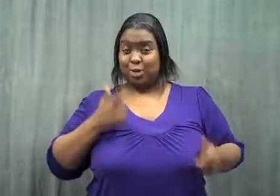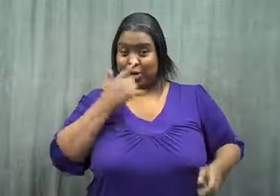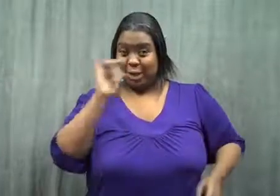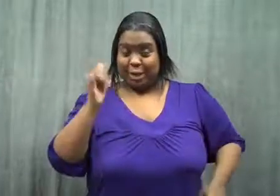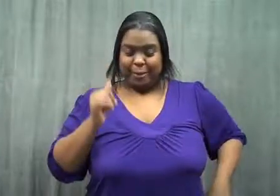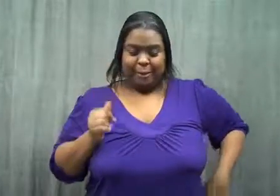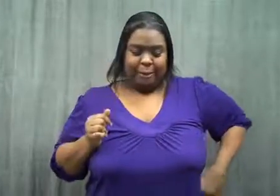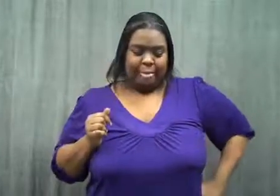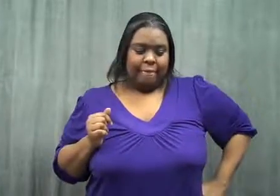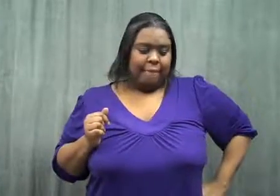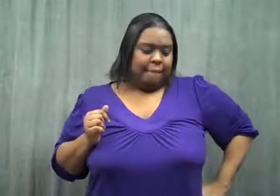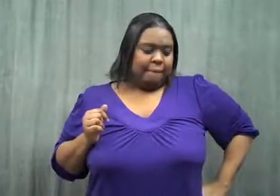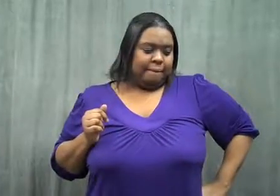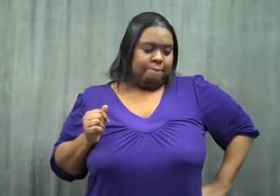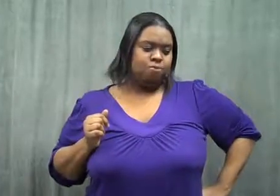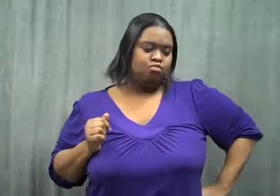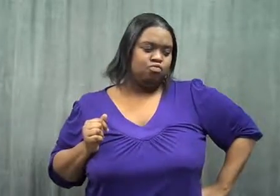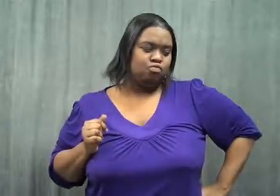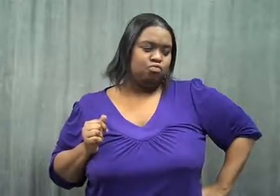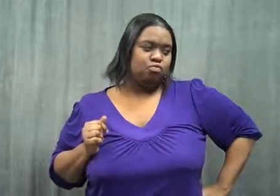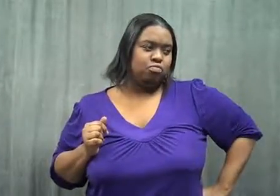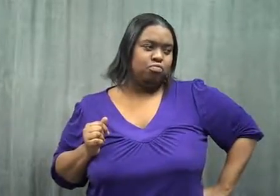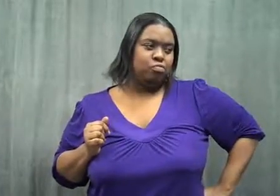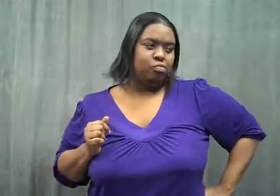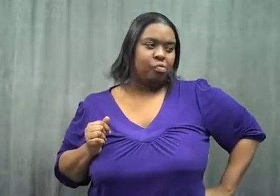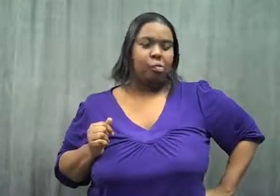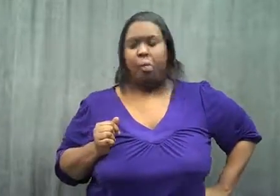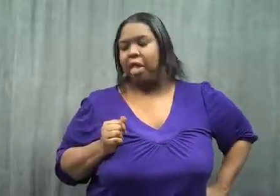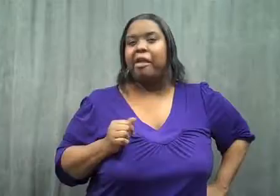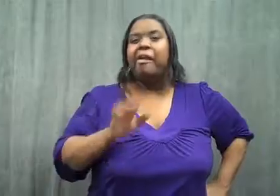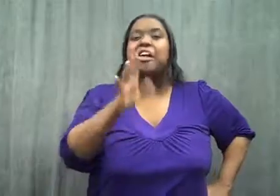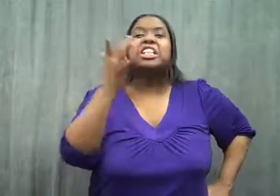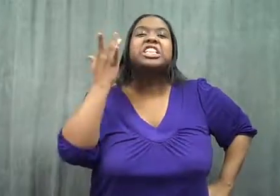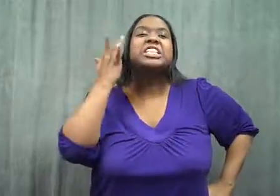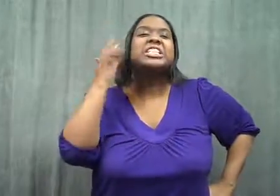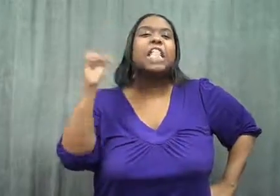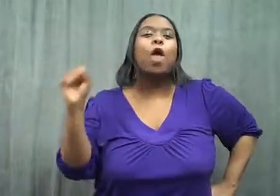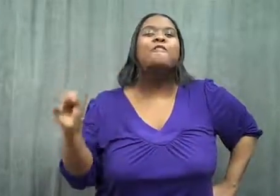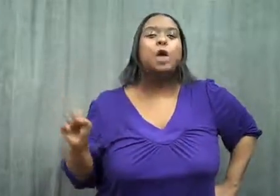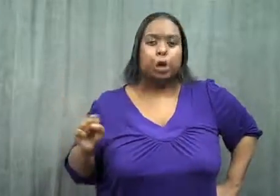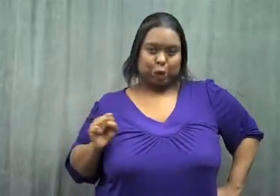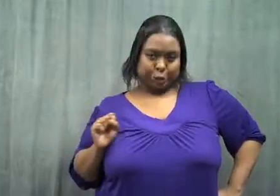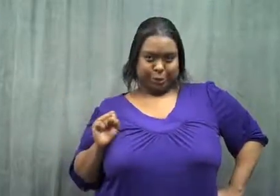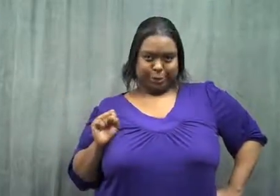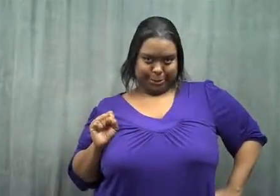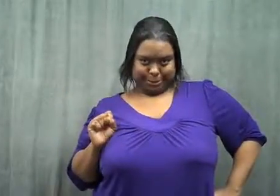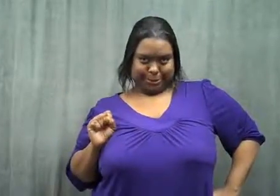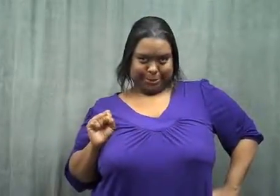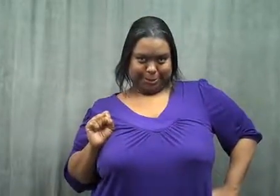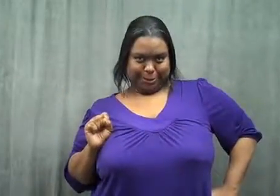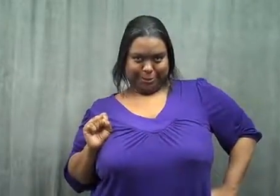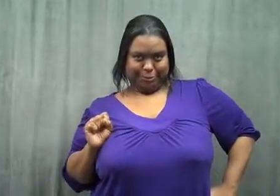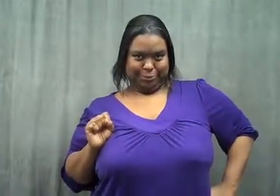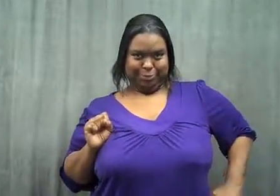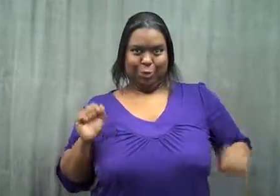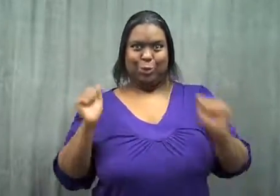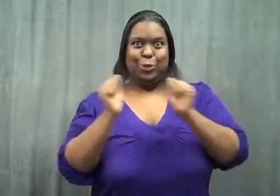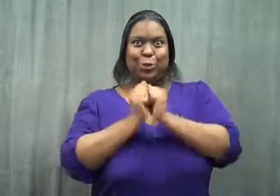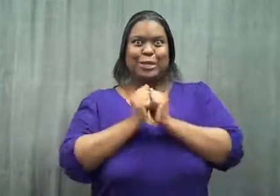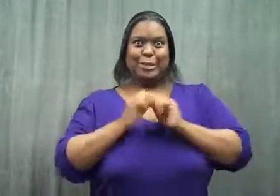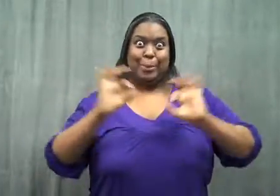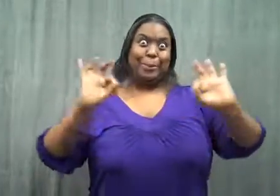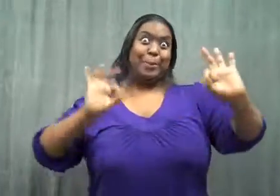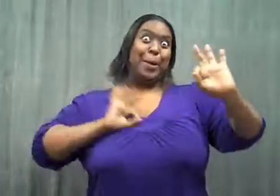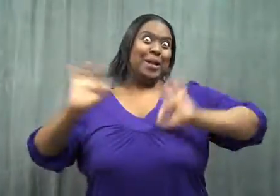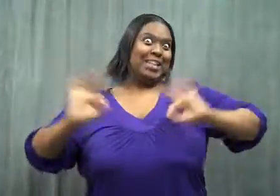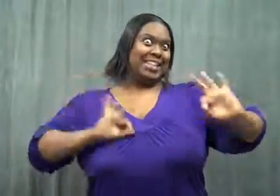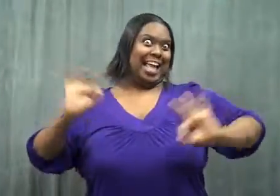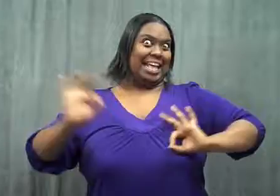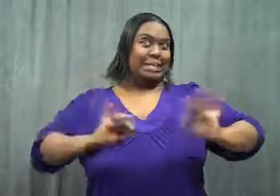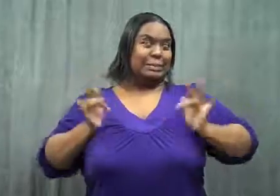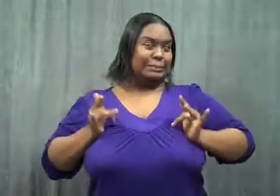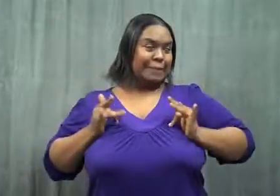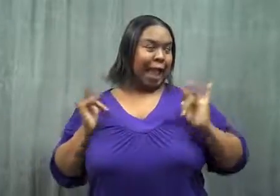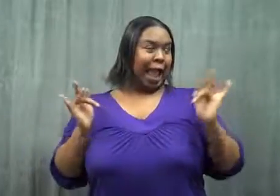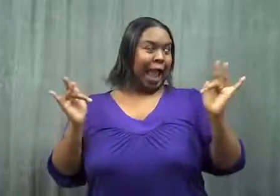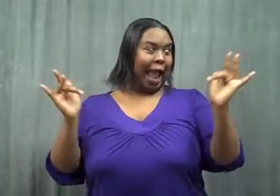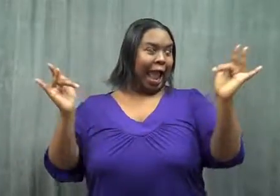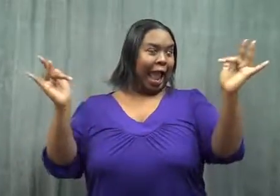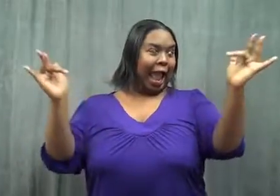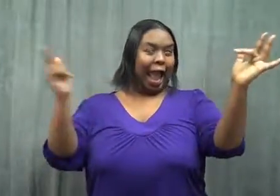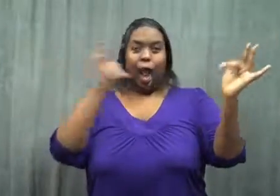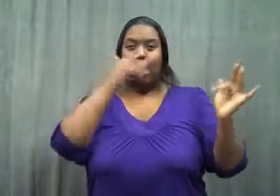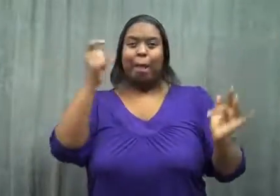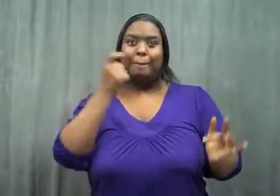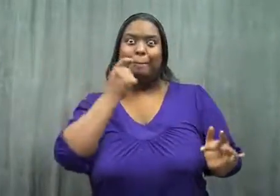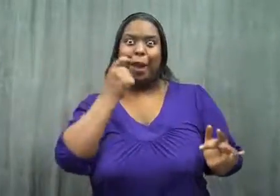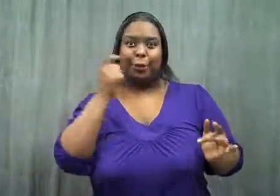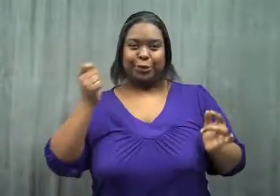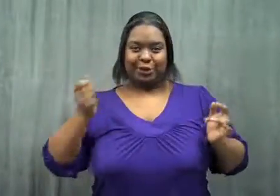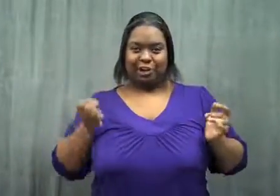It was silver. With metallic shiny polka dots on it.